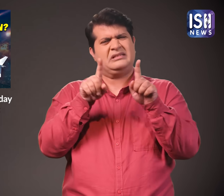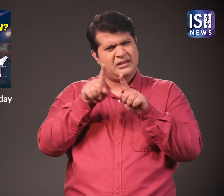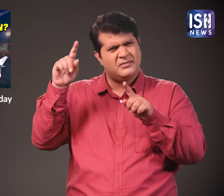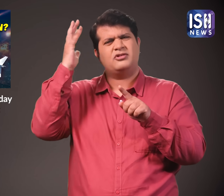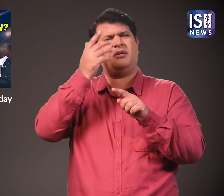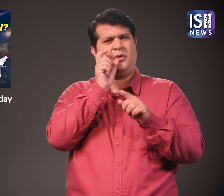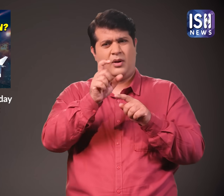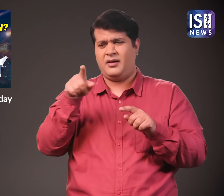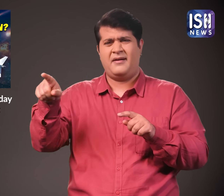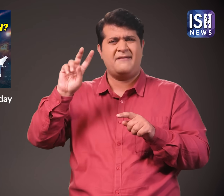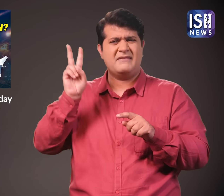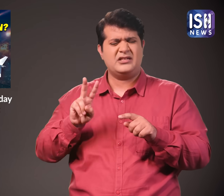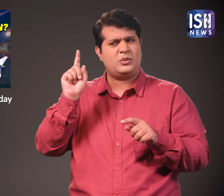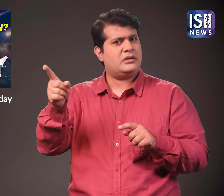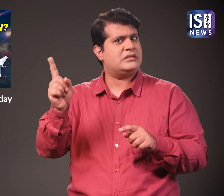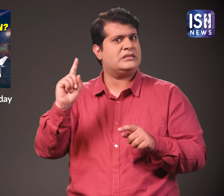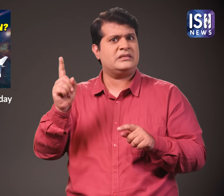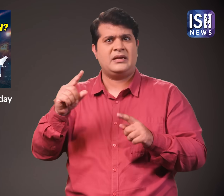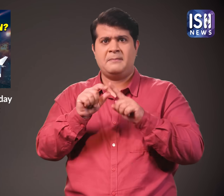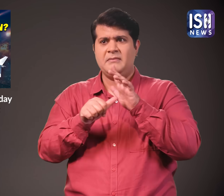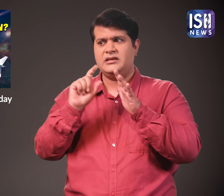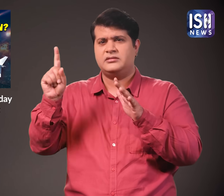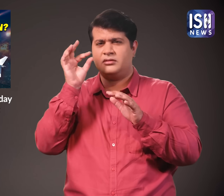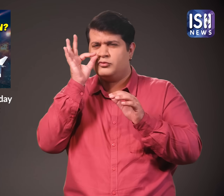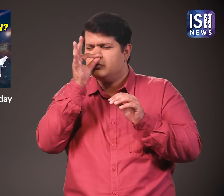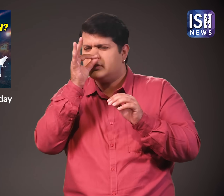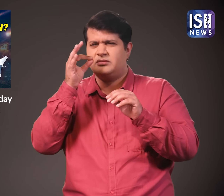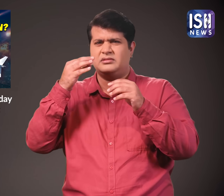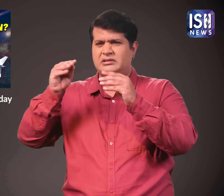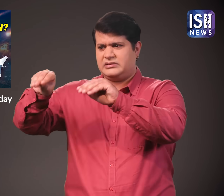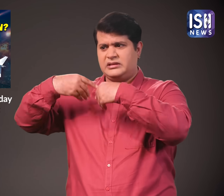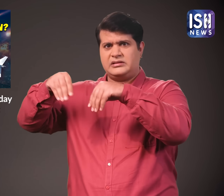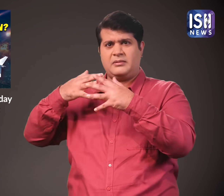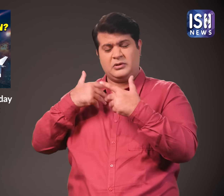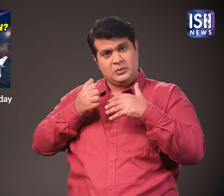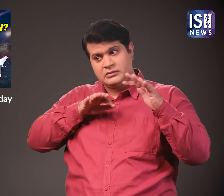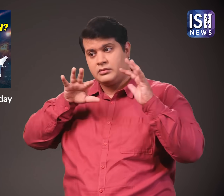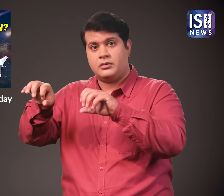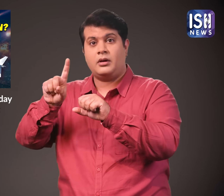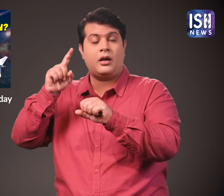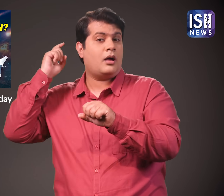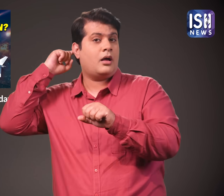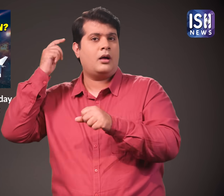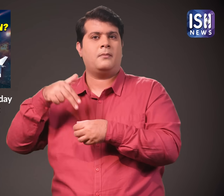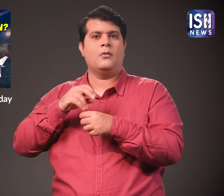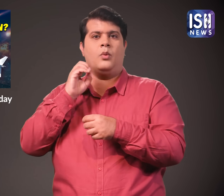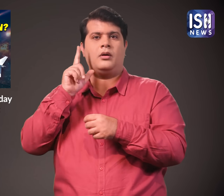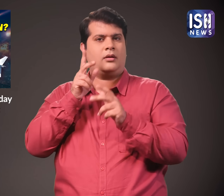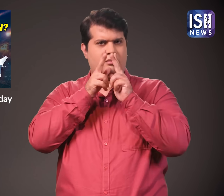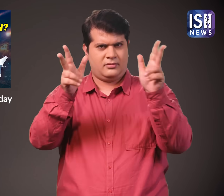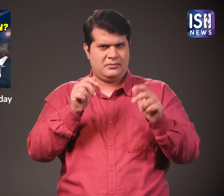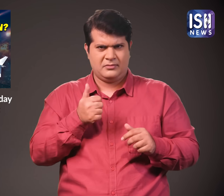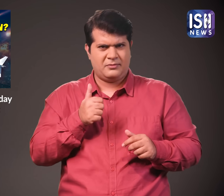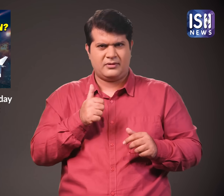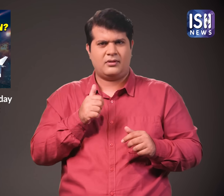Trump accused Venezuela’s president of drug trafficking, while the oil interest was not mentioned.